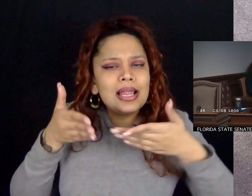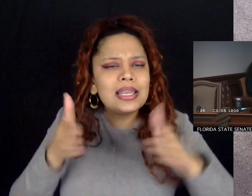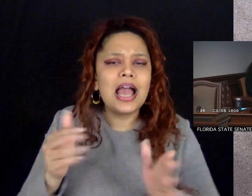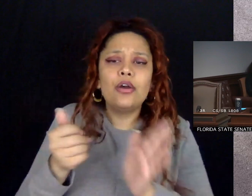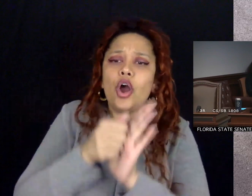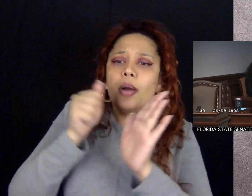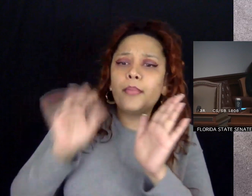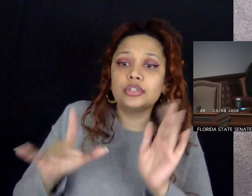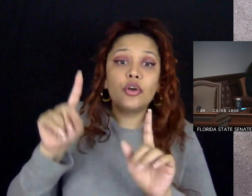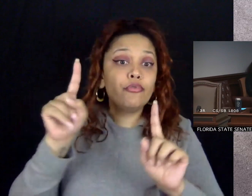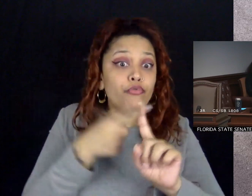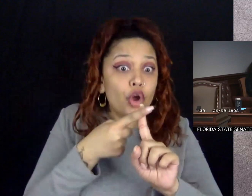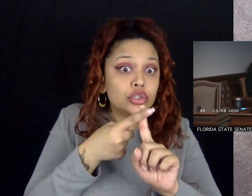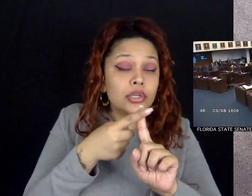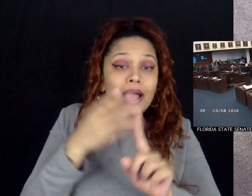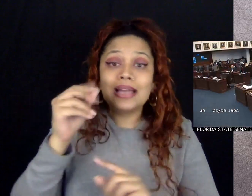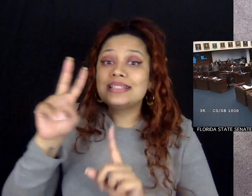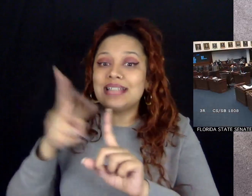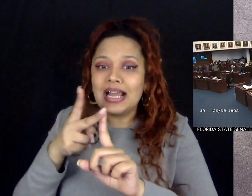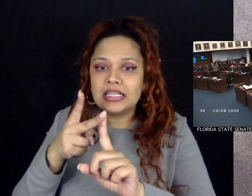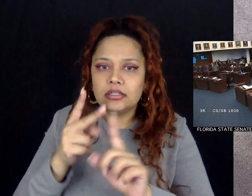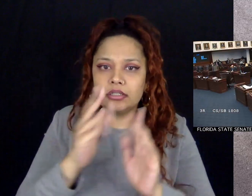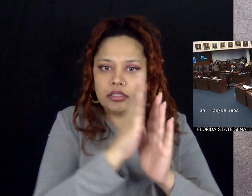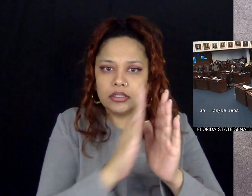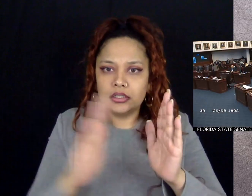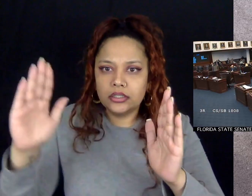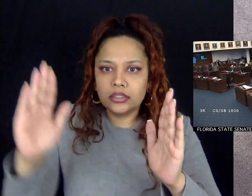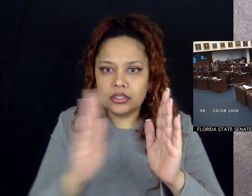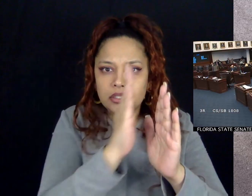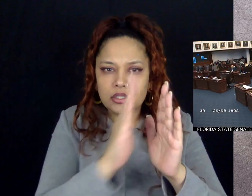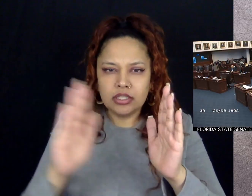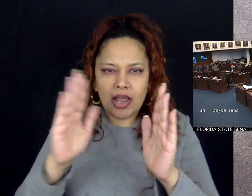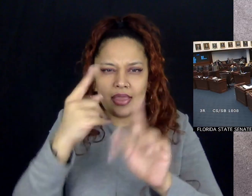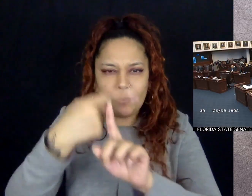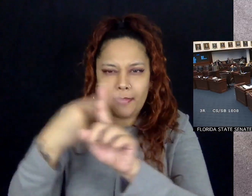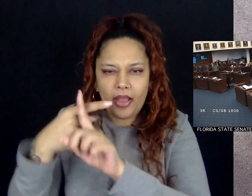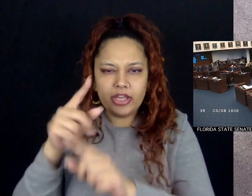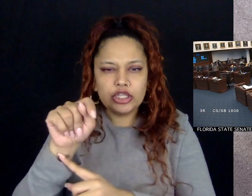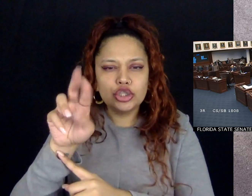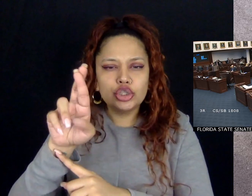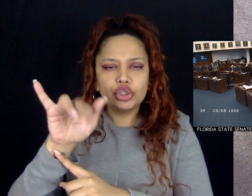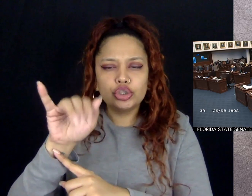currently Florida allows abortions in the first and second trimester